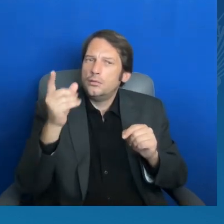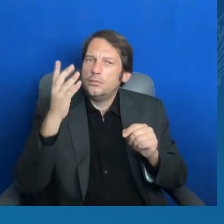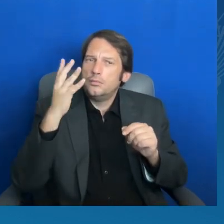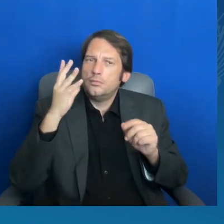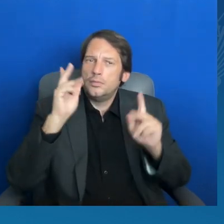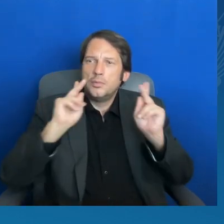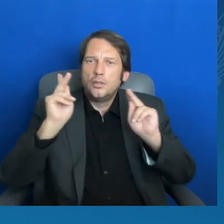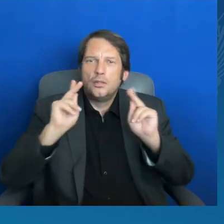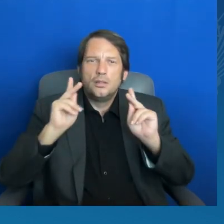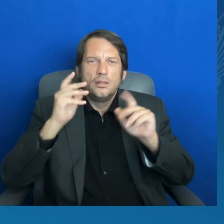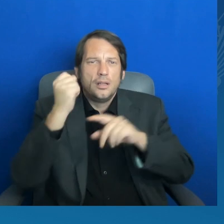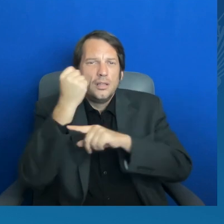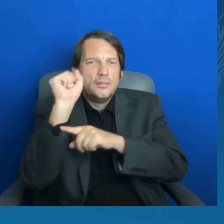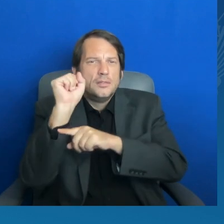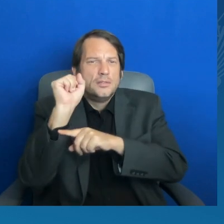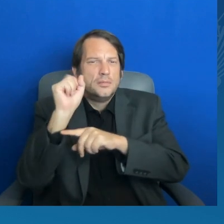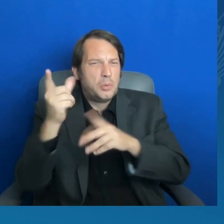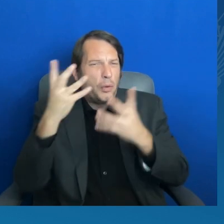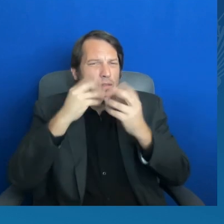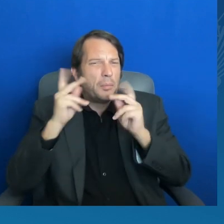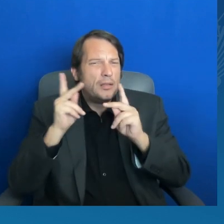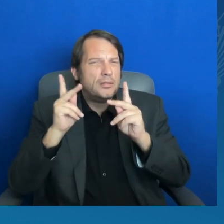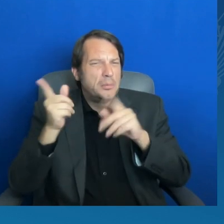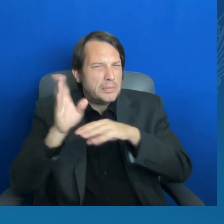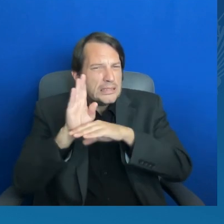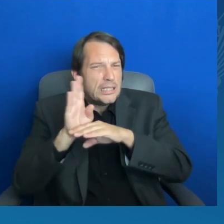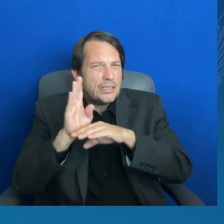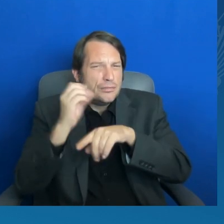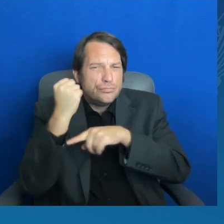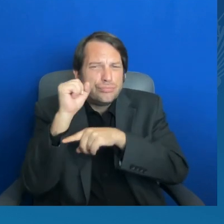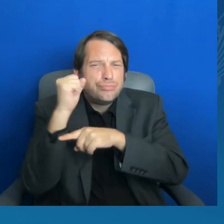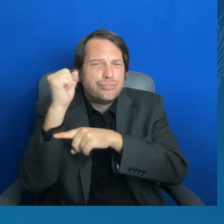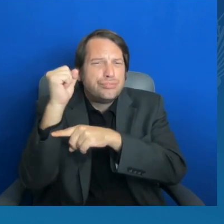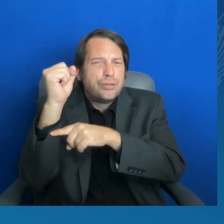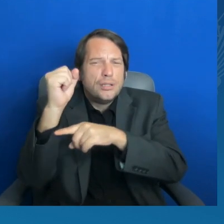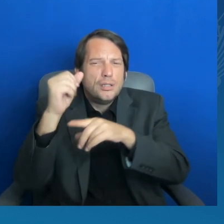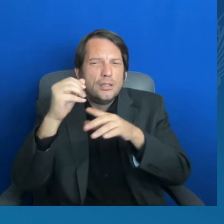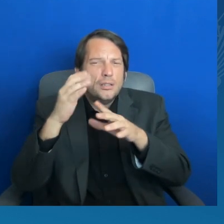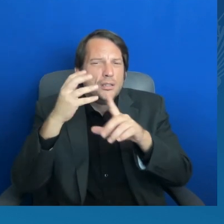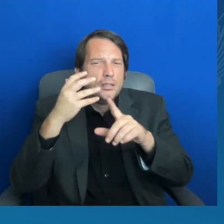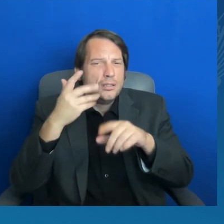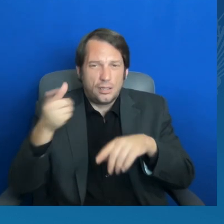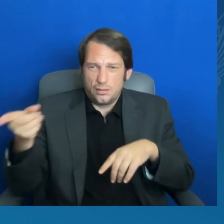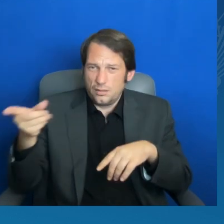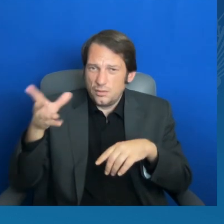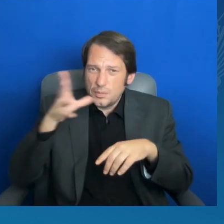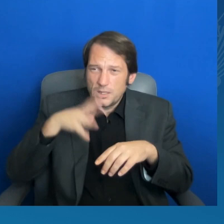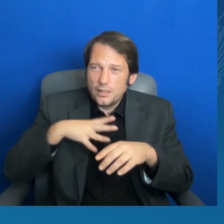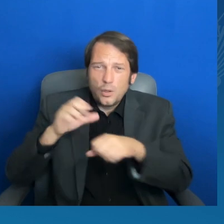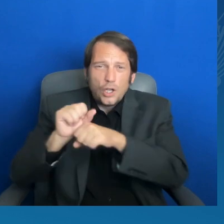You've been working for gun safety for so much time. But you also had a lot of the administration's other issues. My favorite phrase that you use is that: